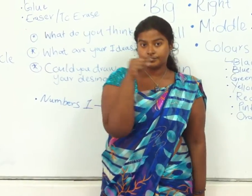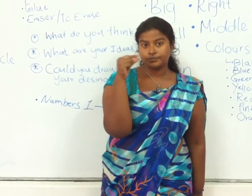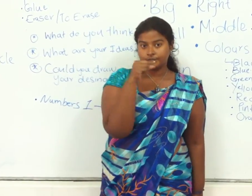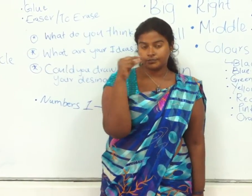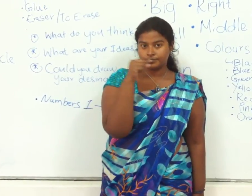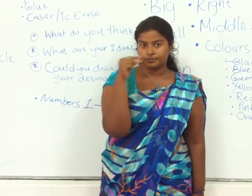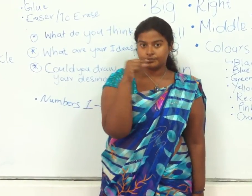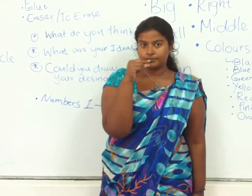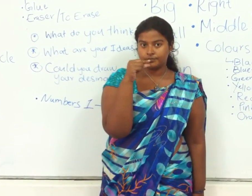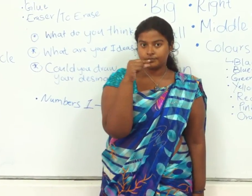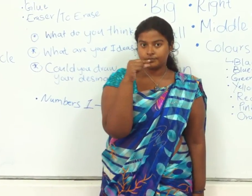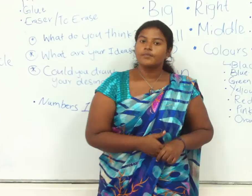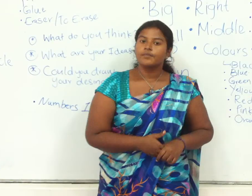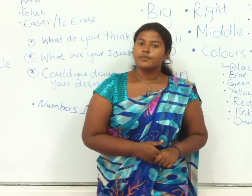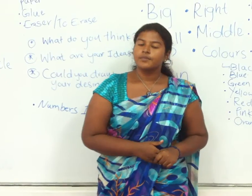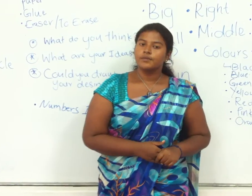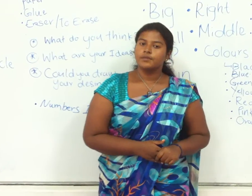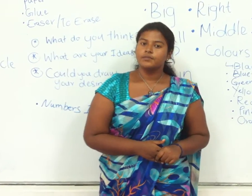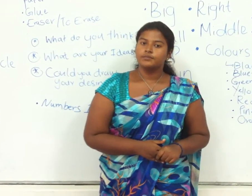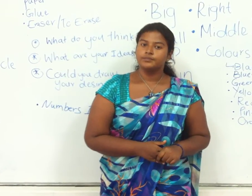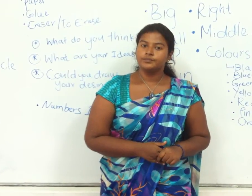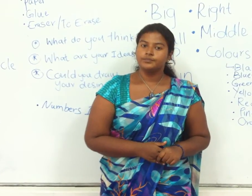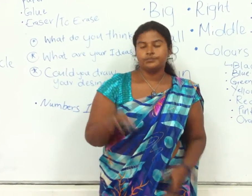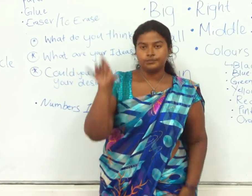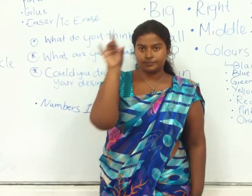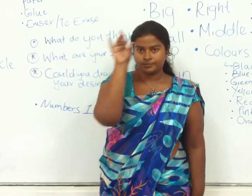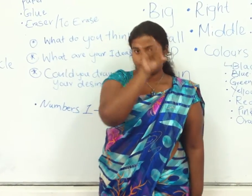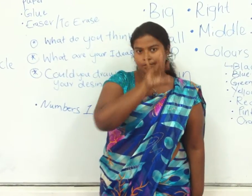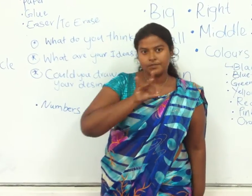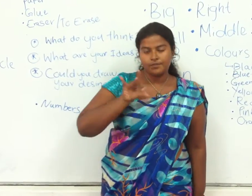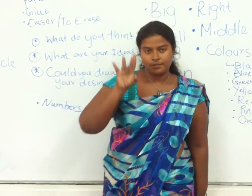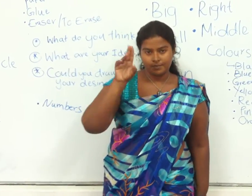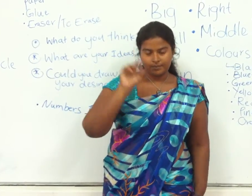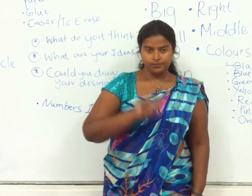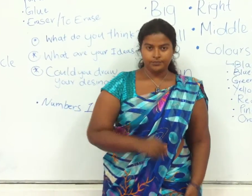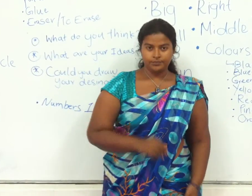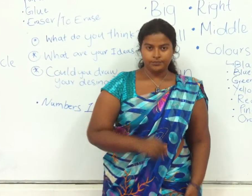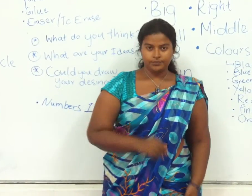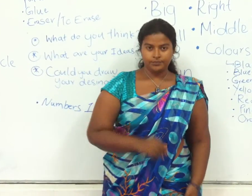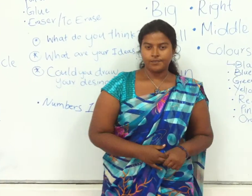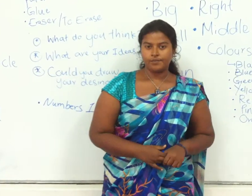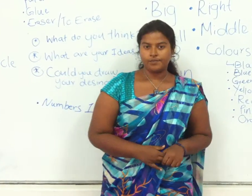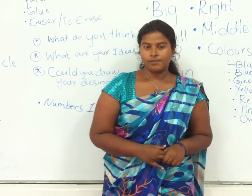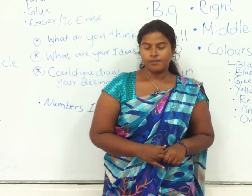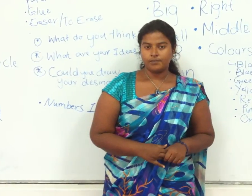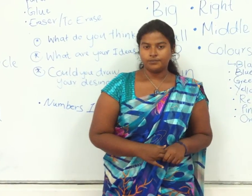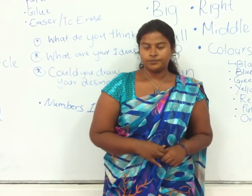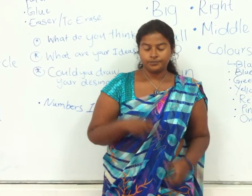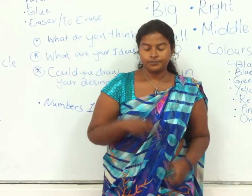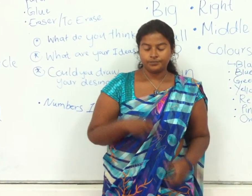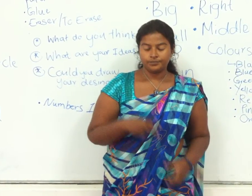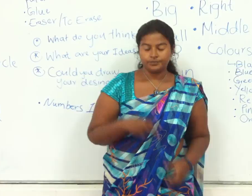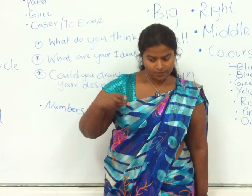to cut paste